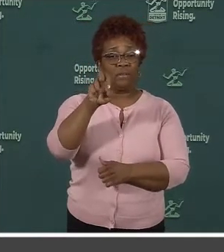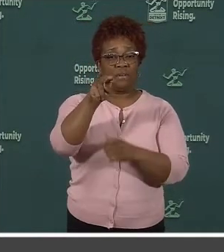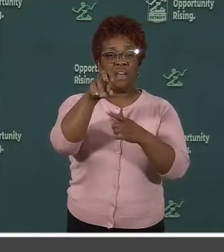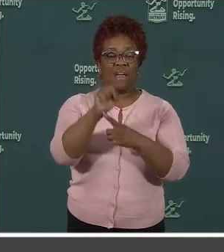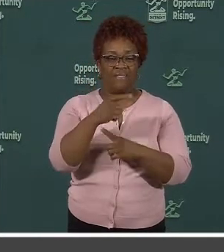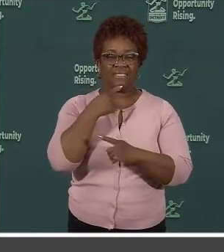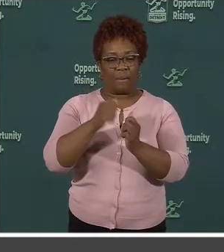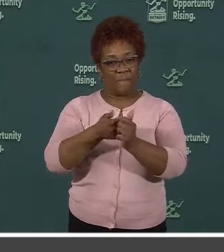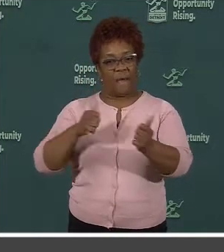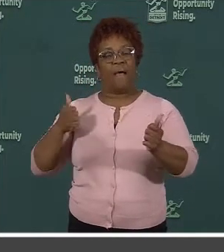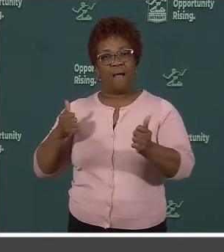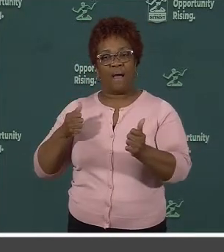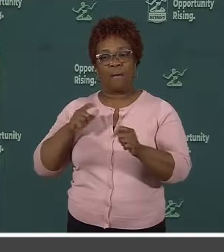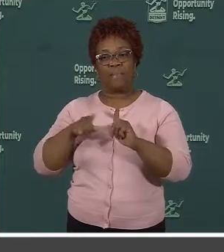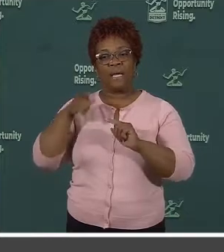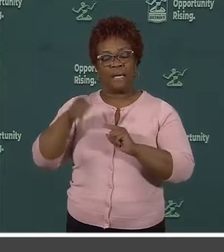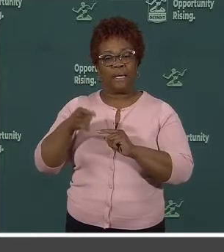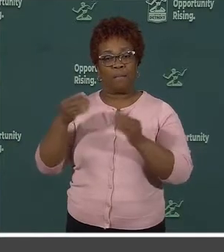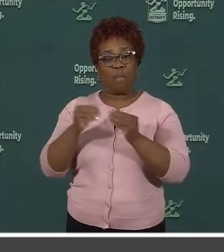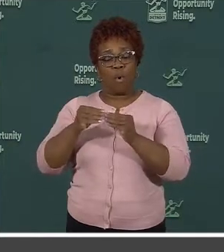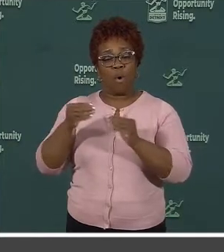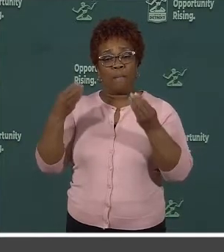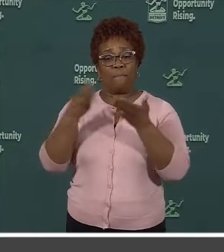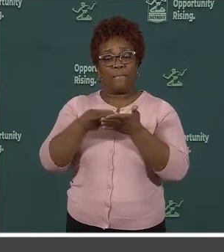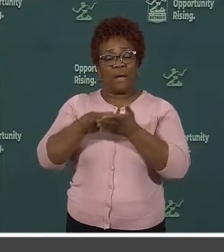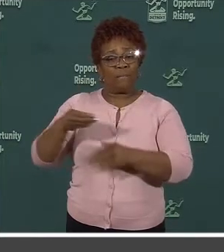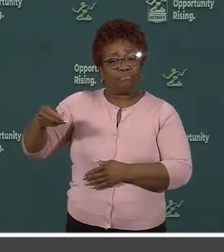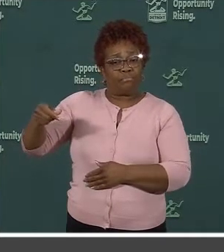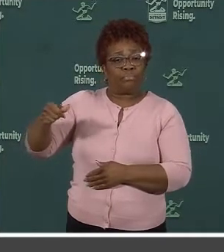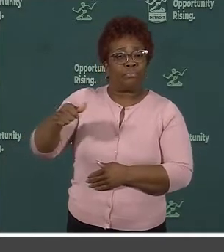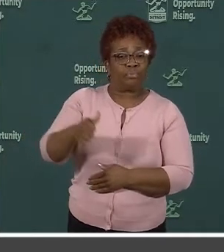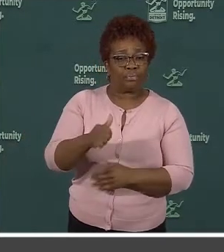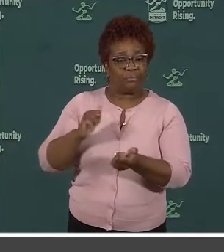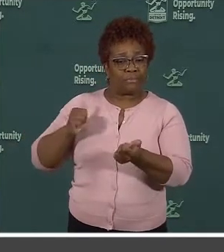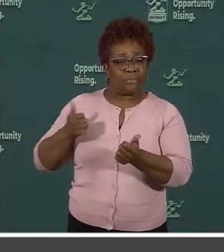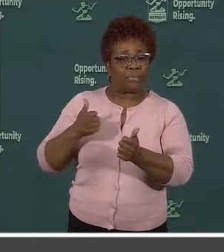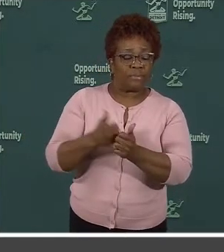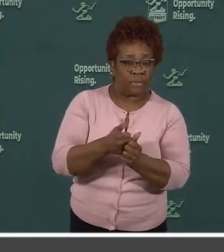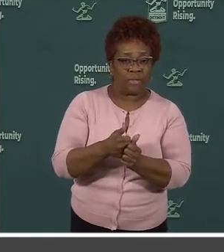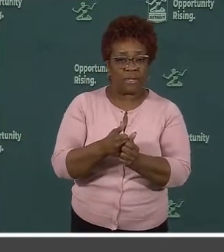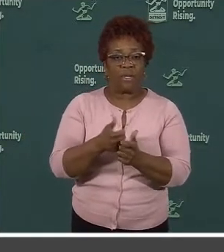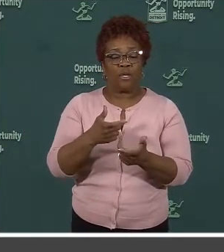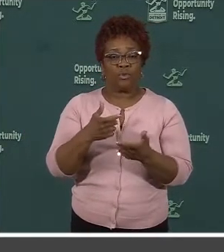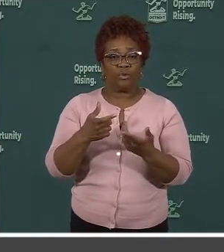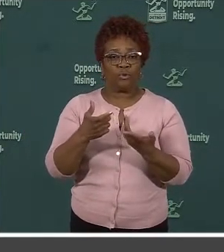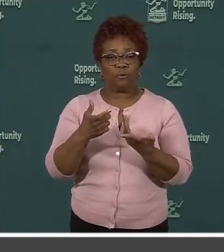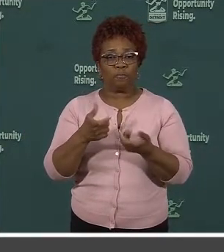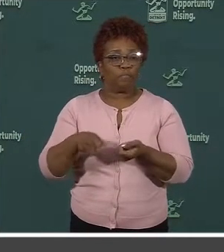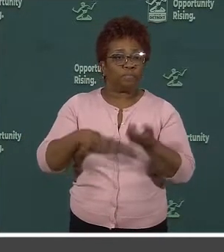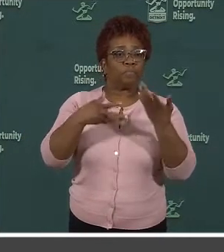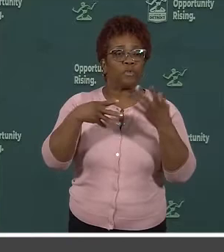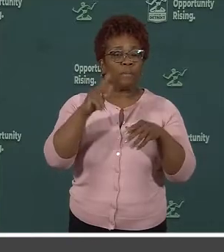GUN CASES WERE BEING BACKED UP THE PEOPLE WERE ON THE STREETS WHO SHOULDN'T HAVE BEEN THEY STARTED TO BE ADDRESSED PROSECUTOR KYM WORTHY HAD